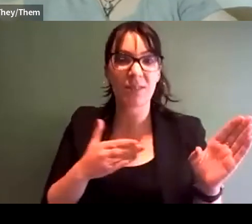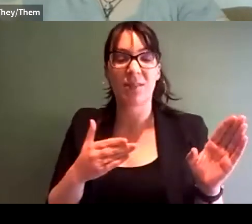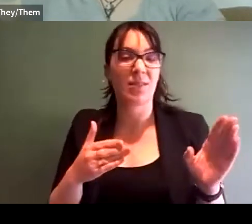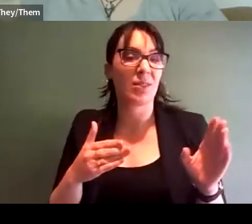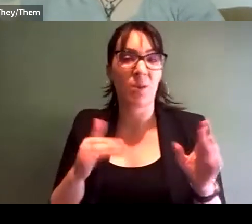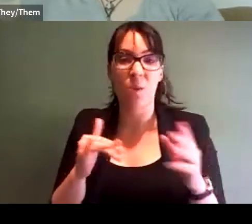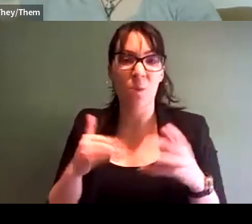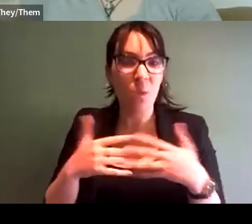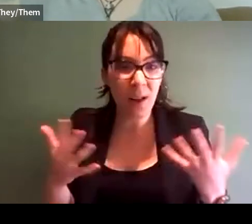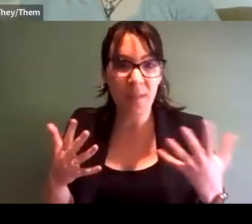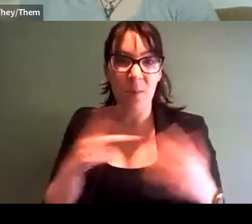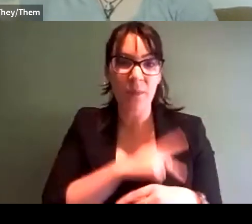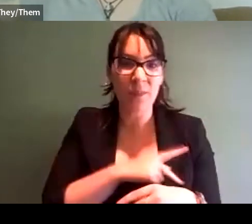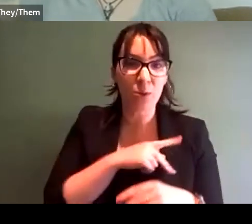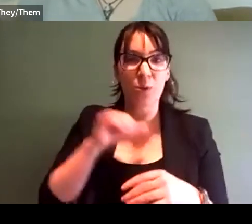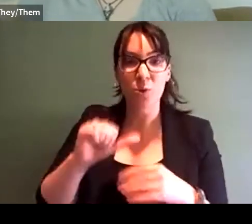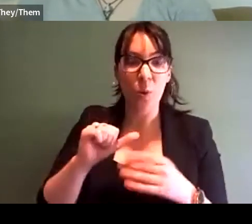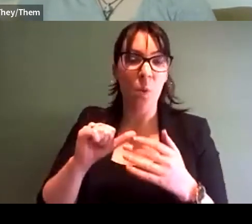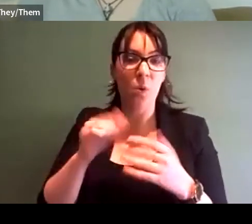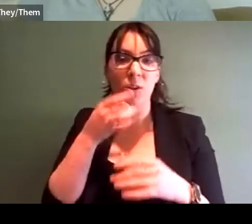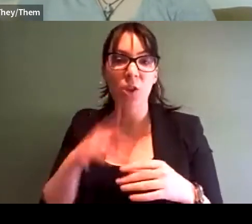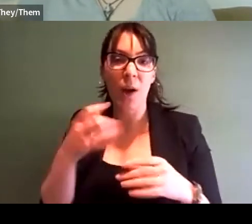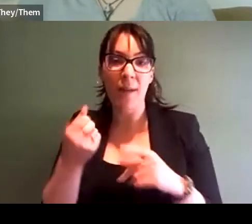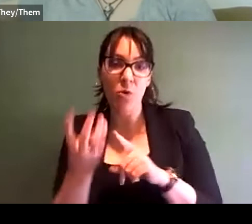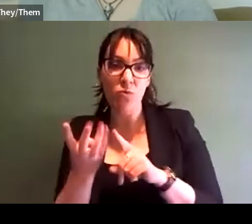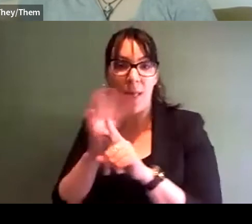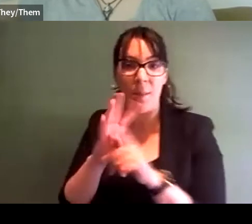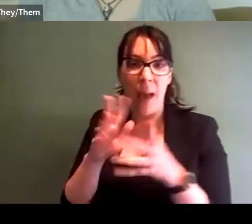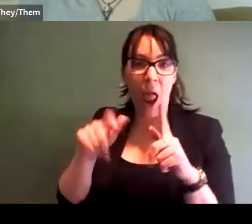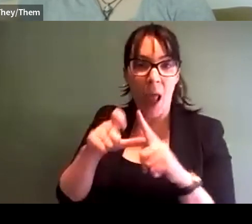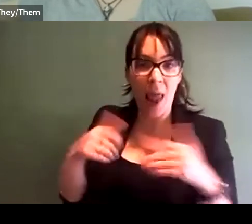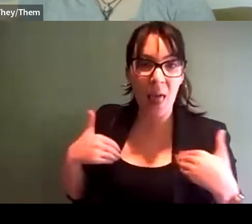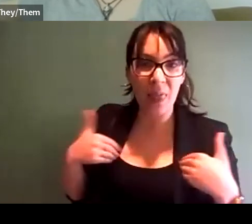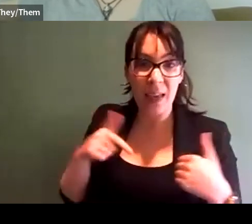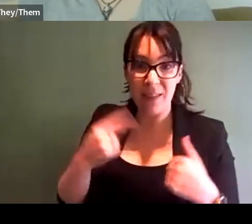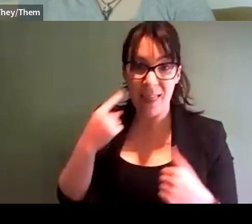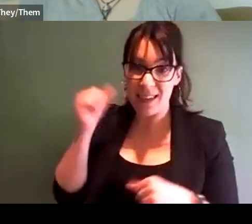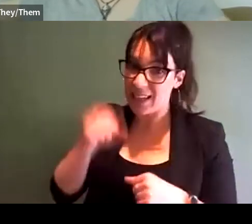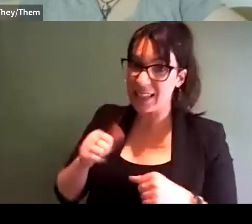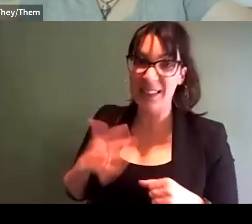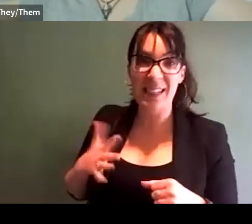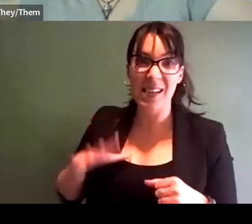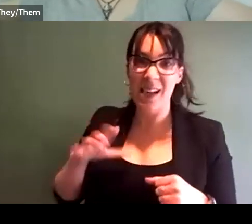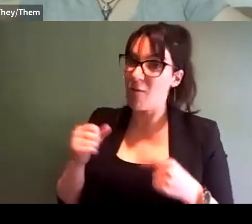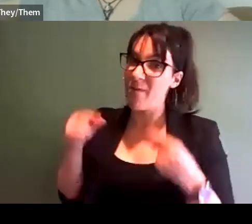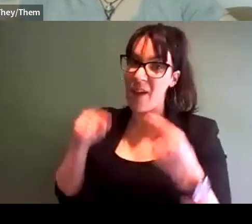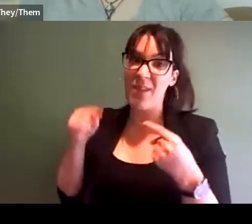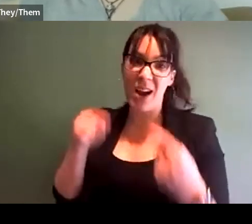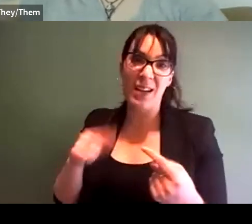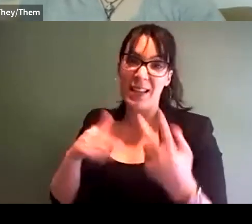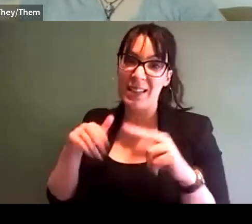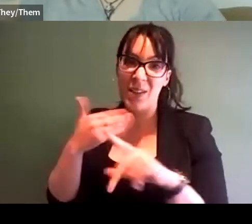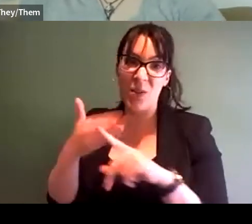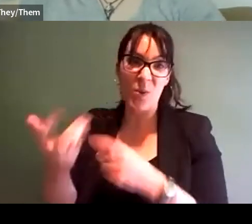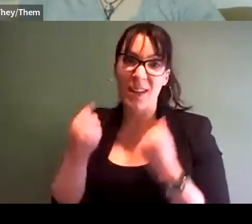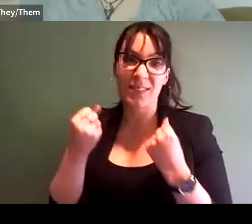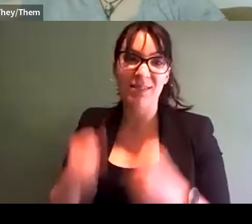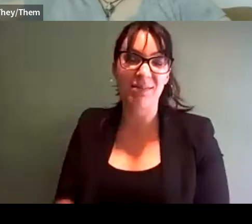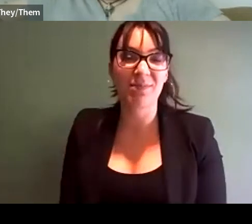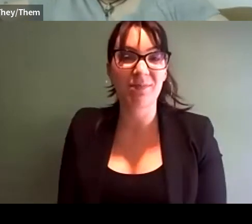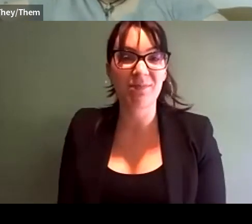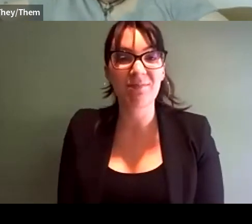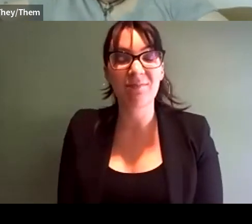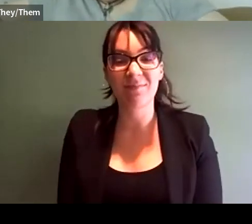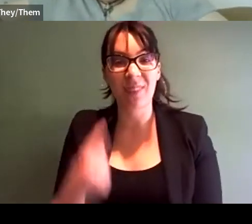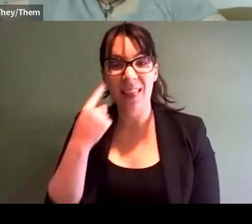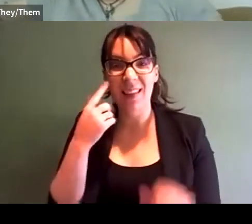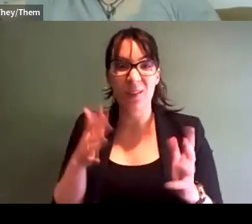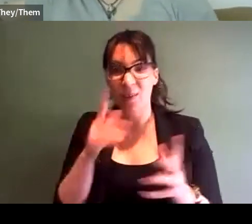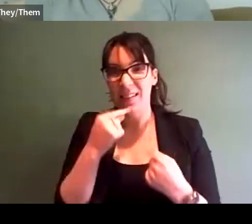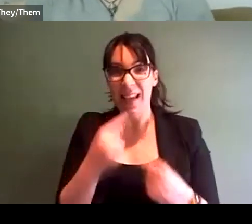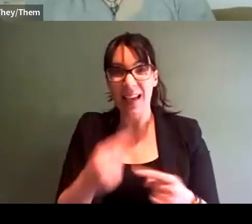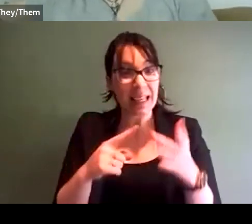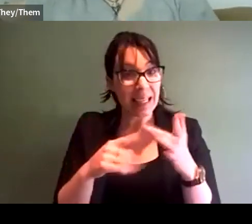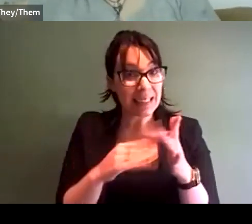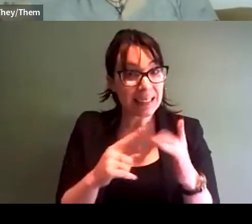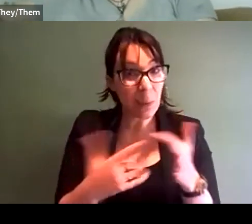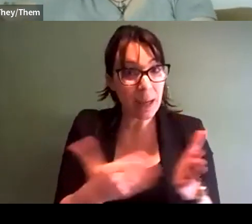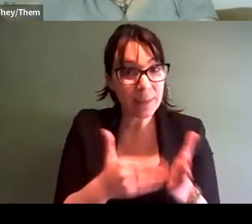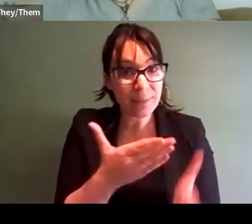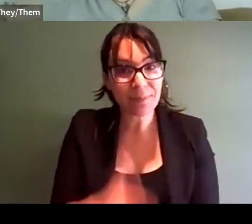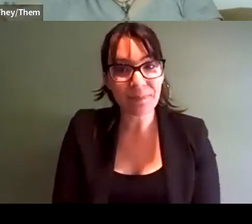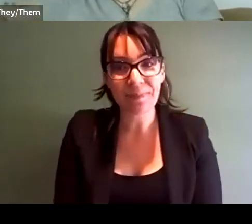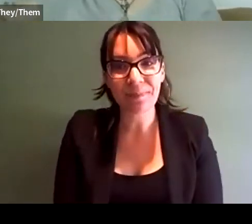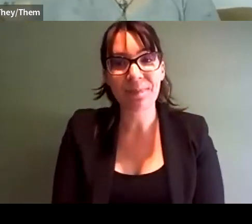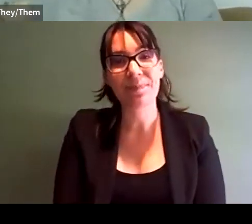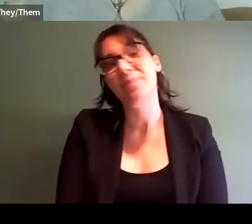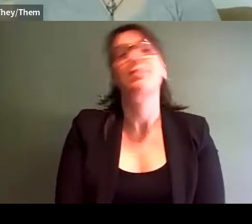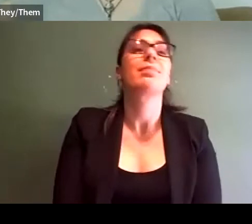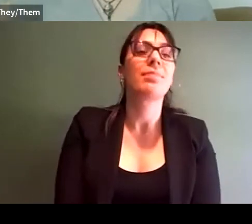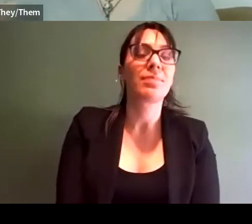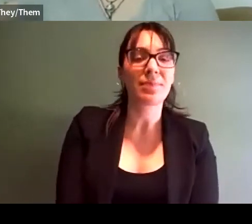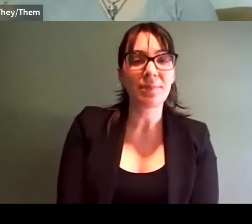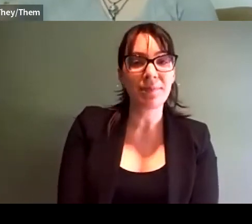Whatever your child has as a health profession knows if they think they need it, just fight for it until you can get something in. So I think that's all kind of say easy What did you want to add.